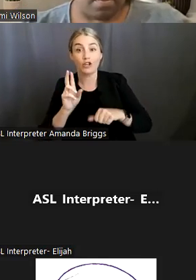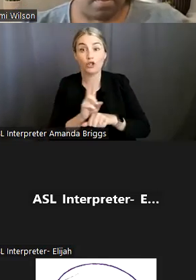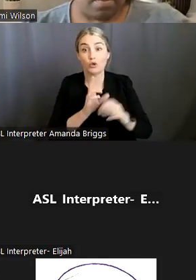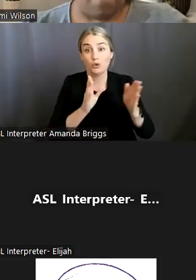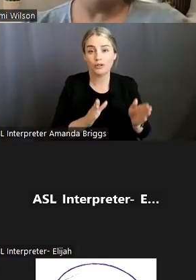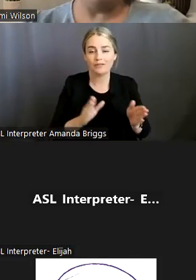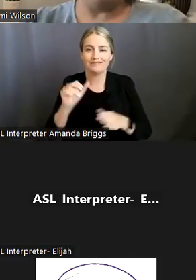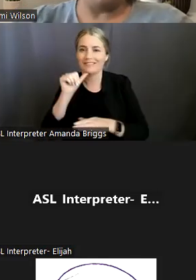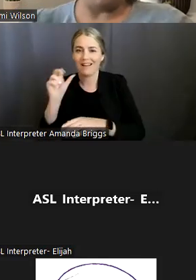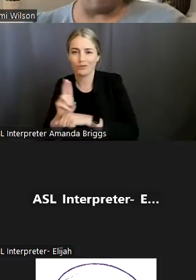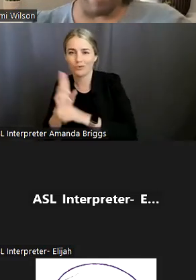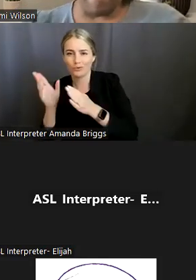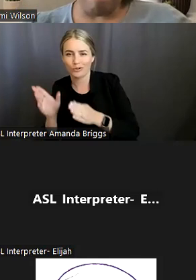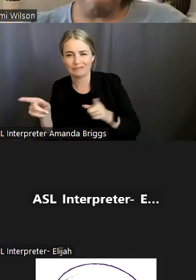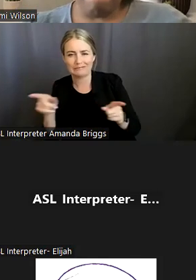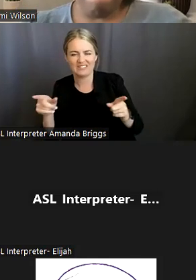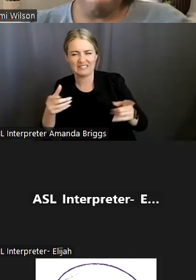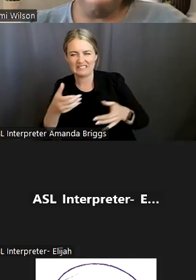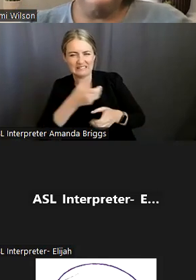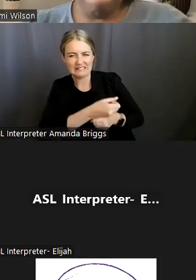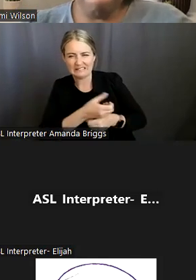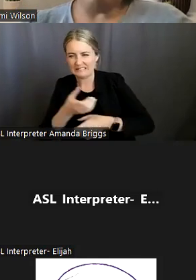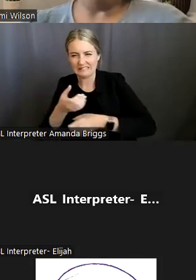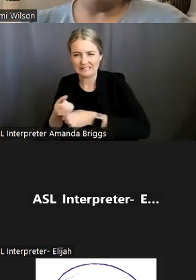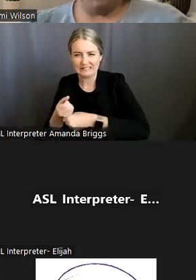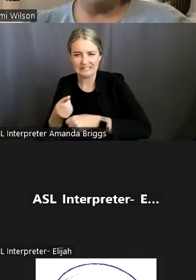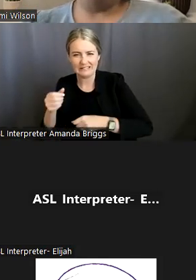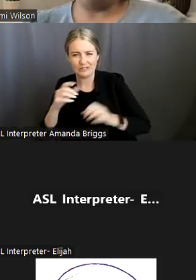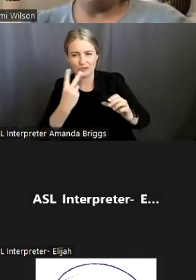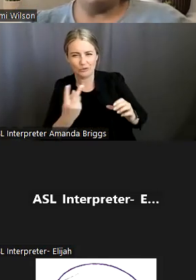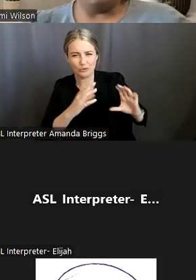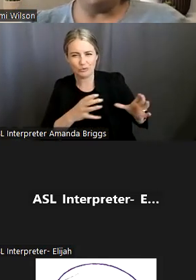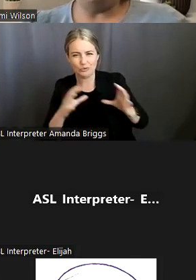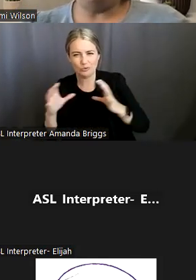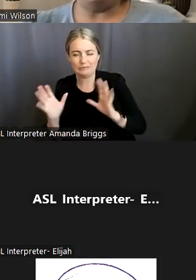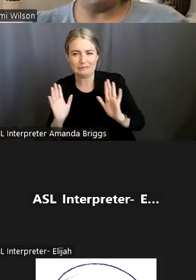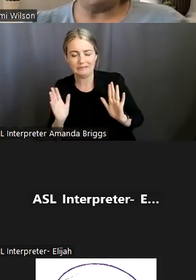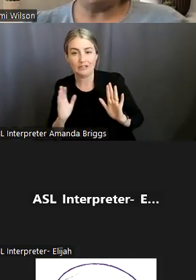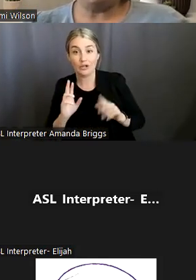And the distrust between the two groups. And so users don't feel like they can go to